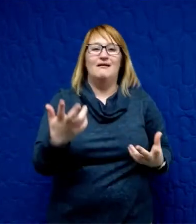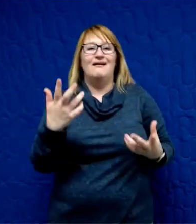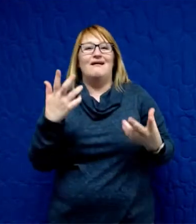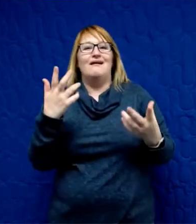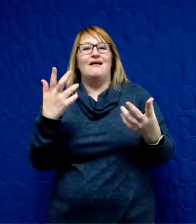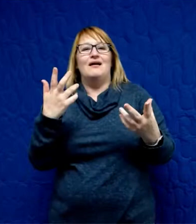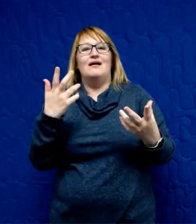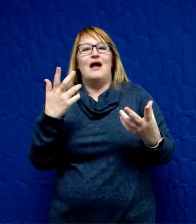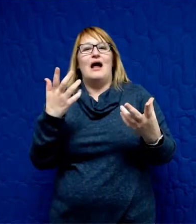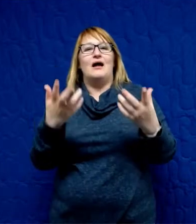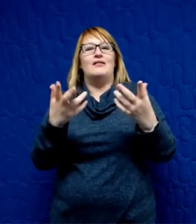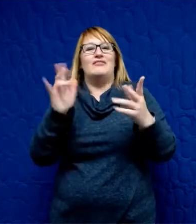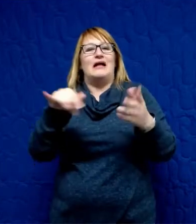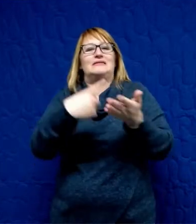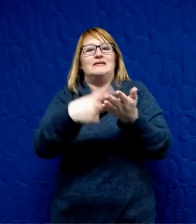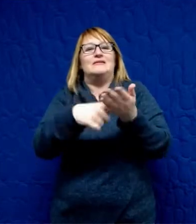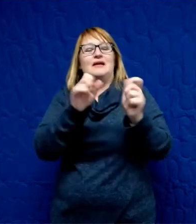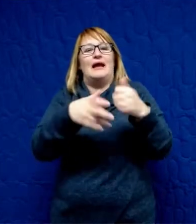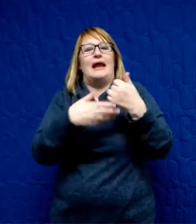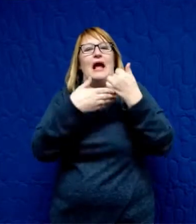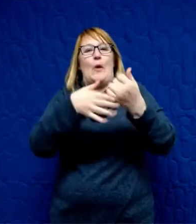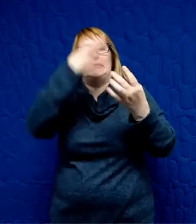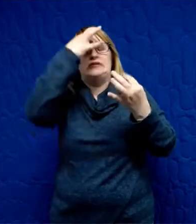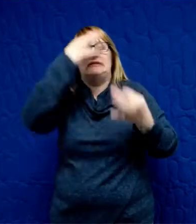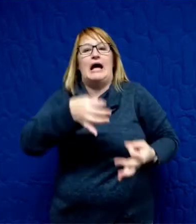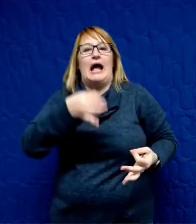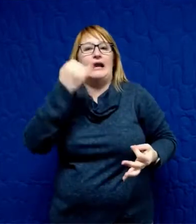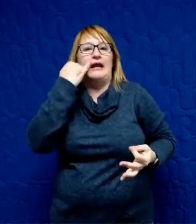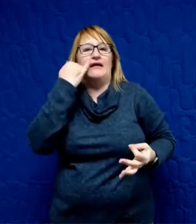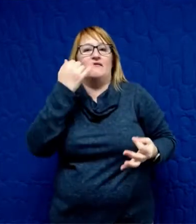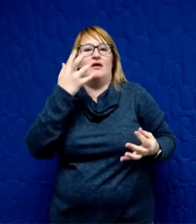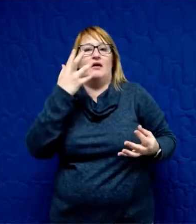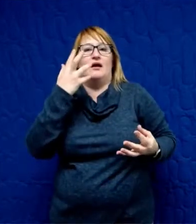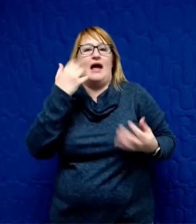know what is it that would be the most helpful or the most relevant or the most